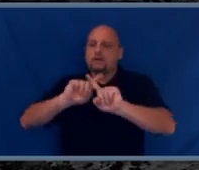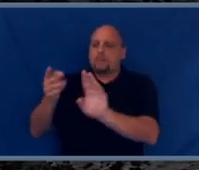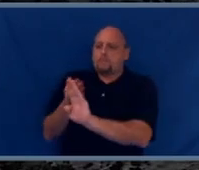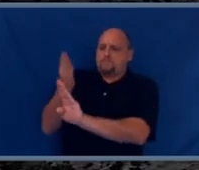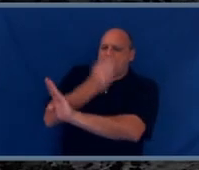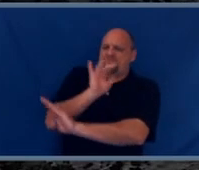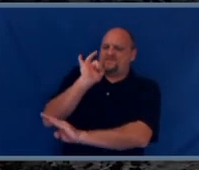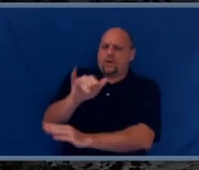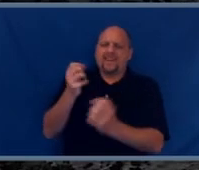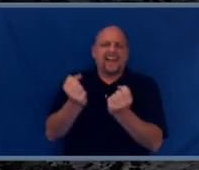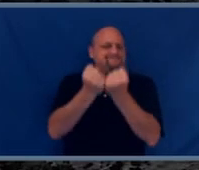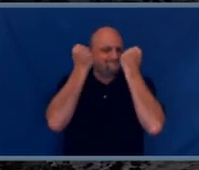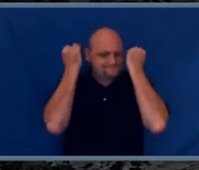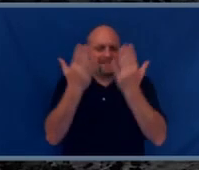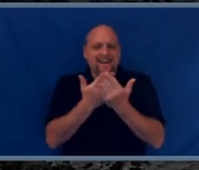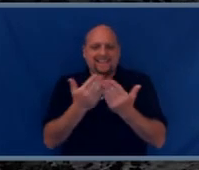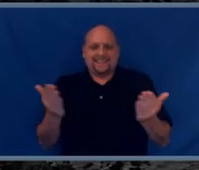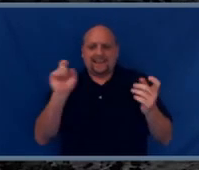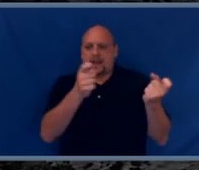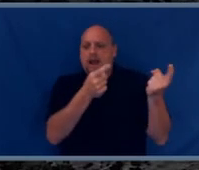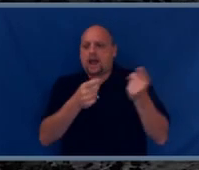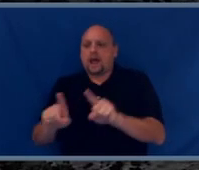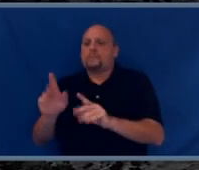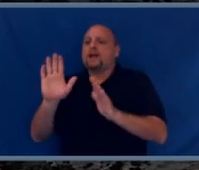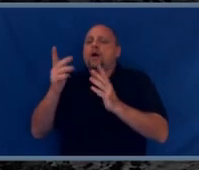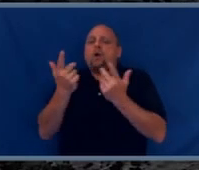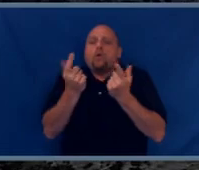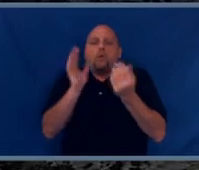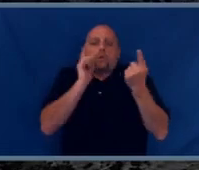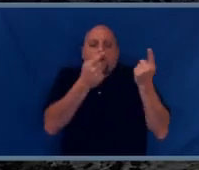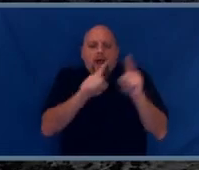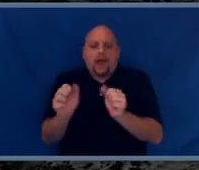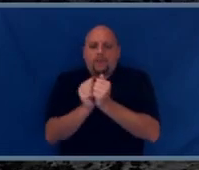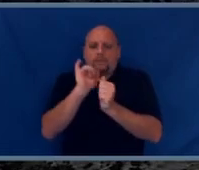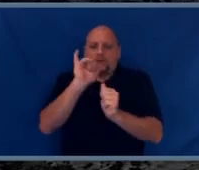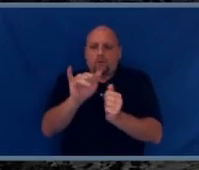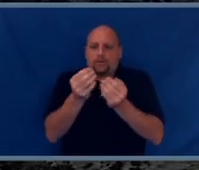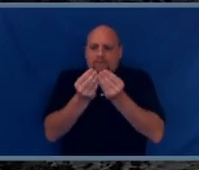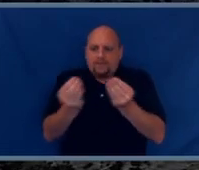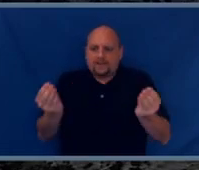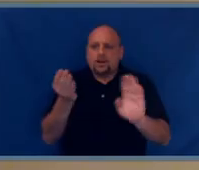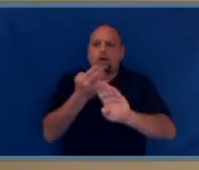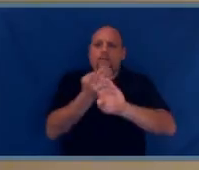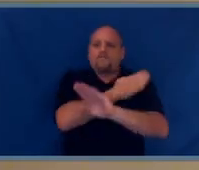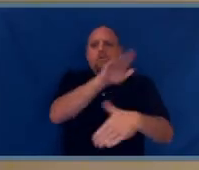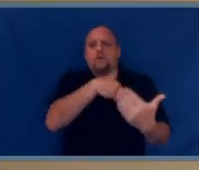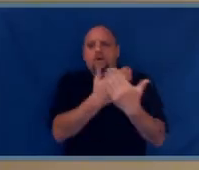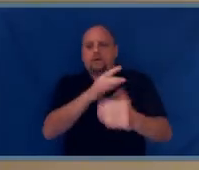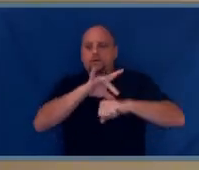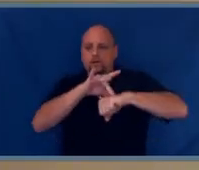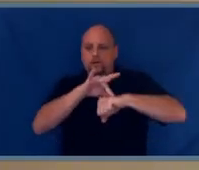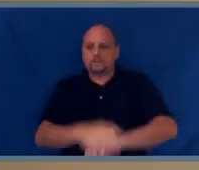HAS TO HAPPEN. CAN YOU EXPLAIN HOW THE SAMPLE WILL BE HANDLED NOW UNTIL IT